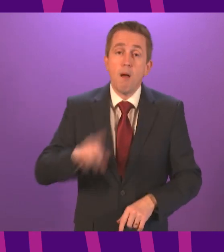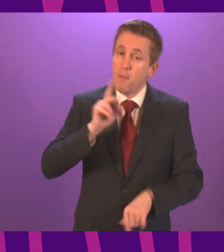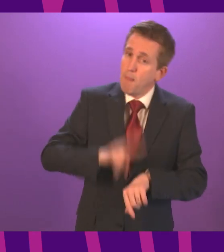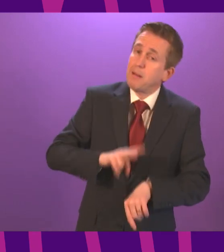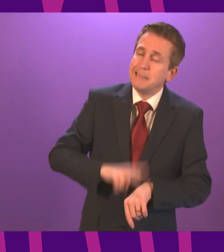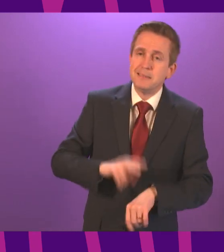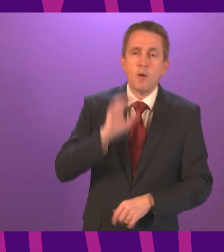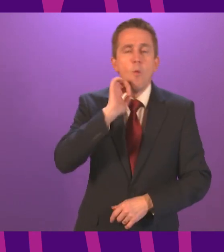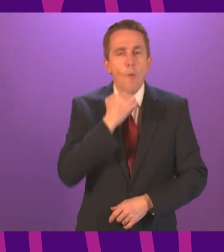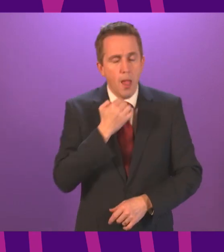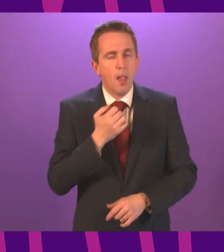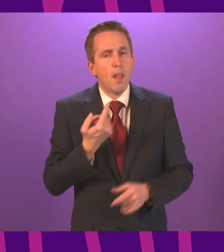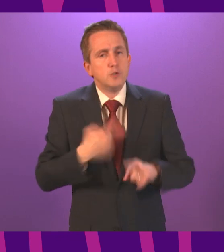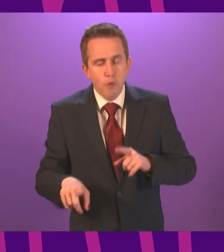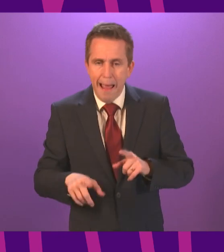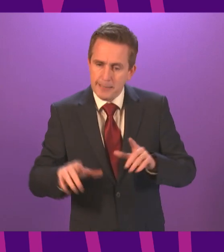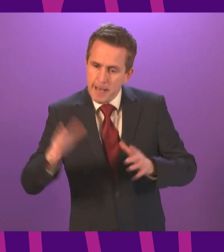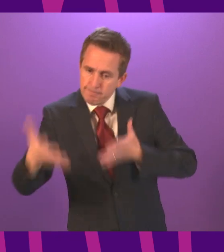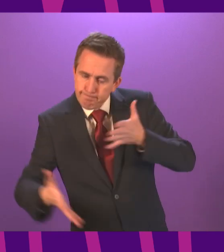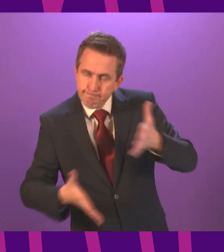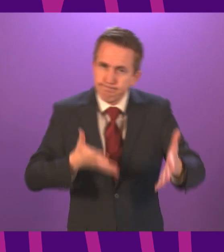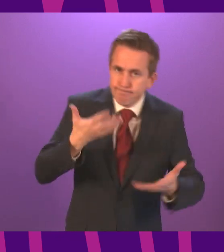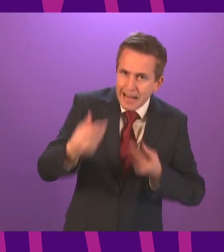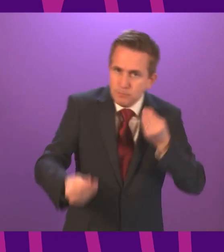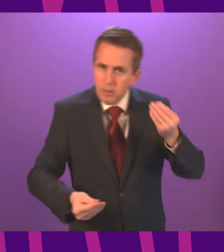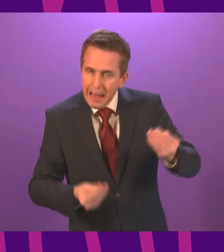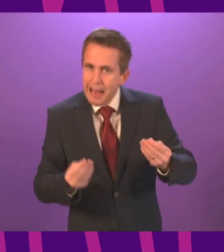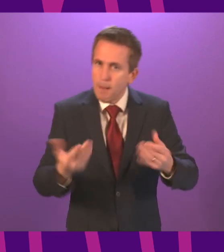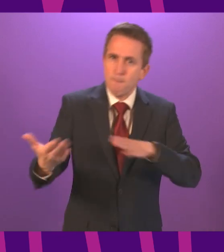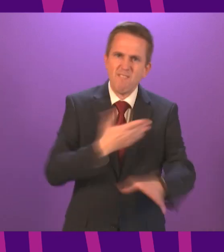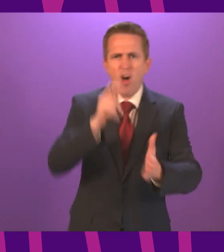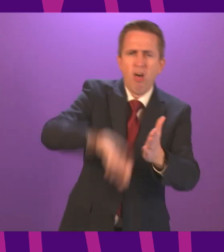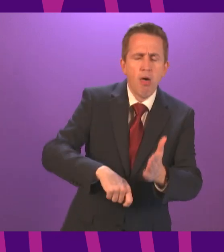and proportionately, as they have done with all the regulations throughout the pandemic so far.